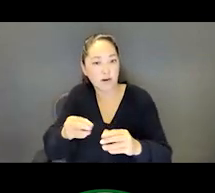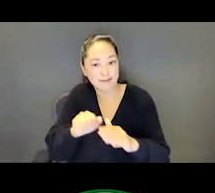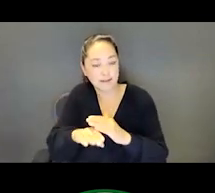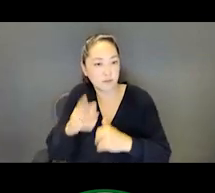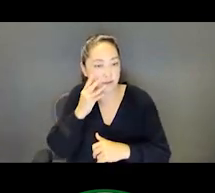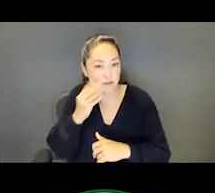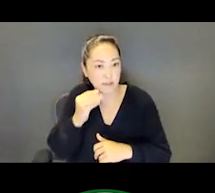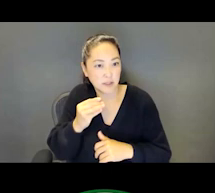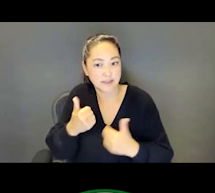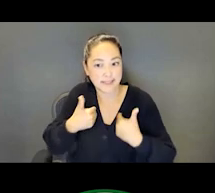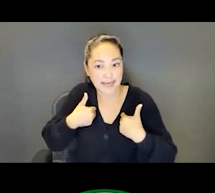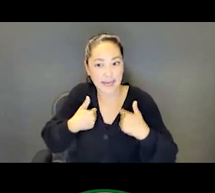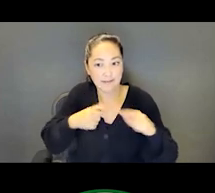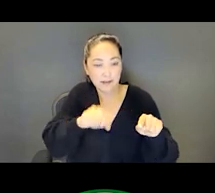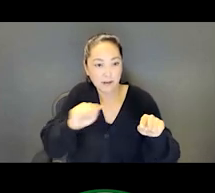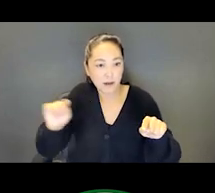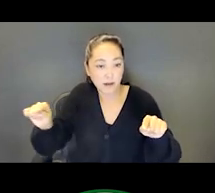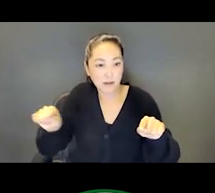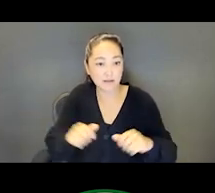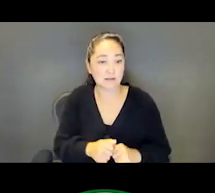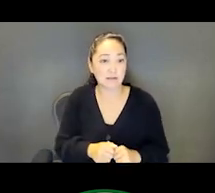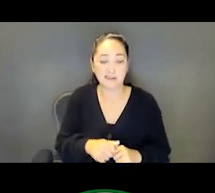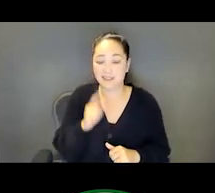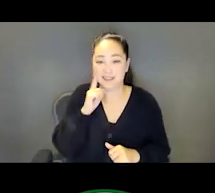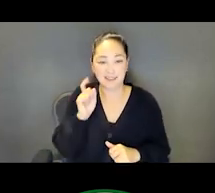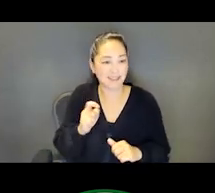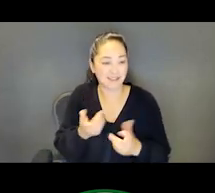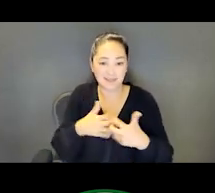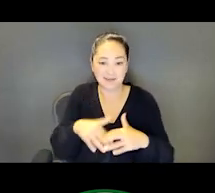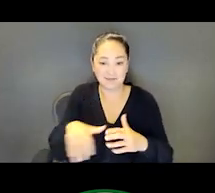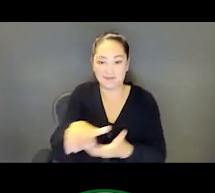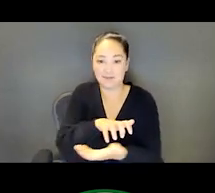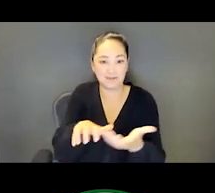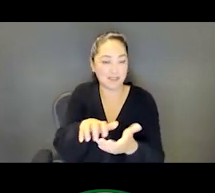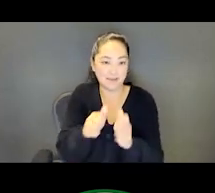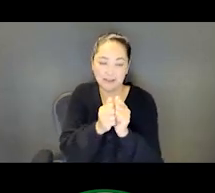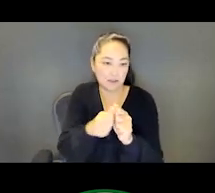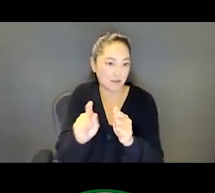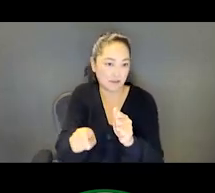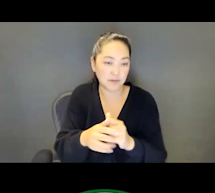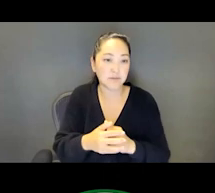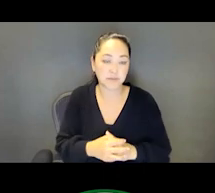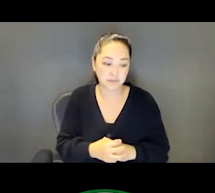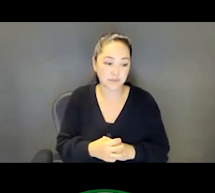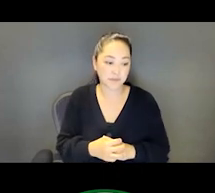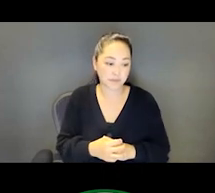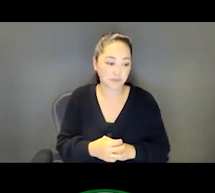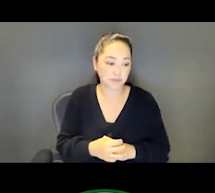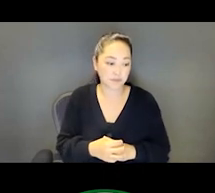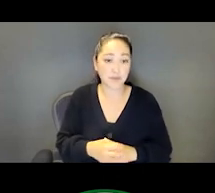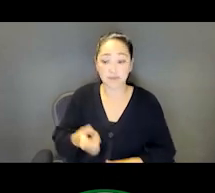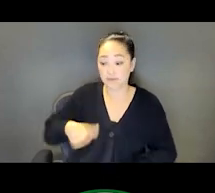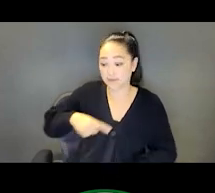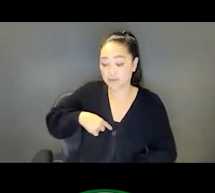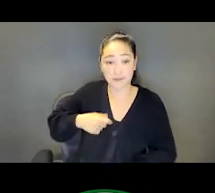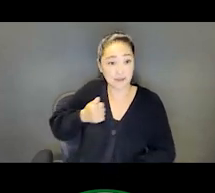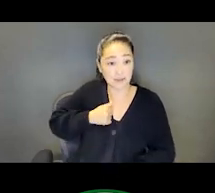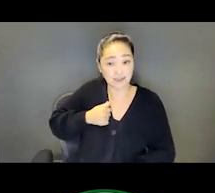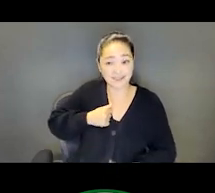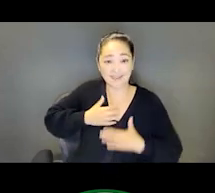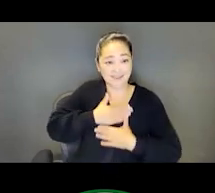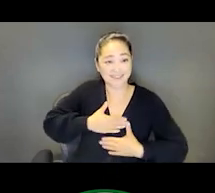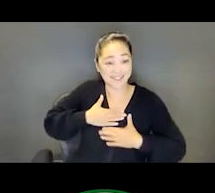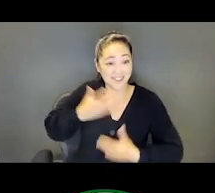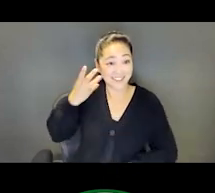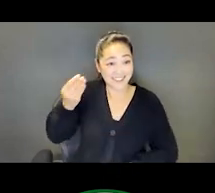I think it has to be into trying because When we as Canadians enjoy our outdoors. But when